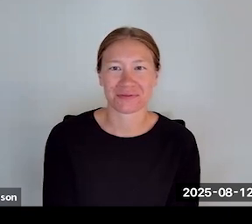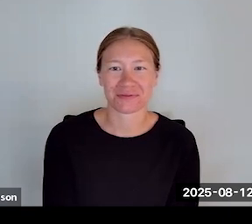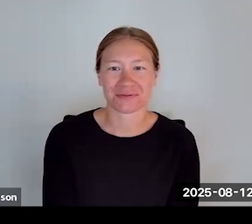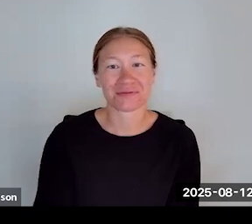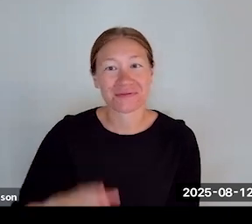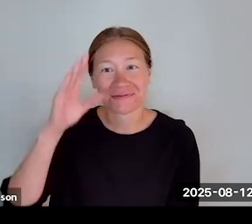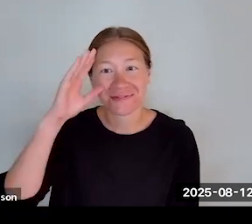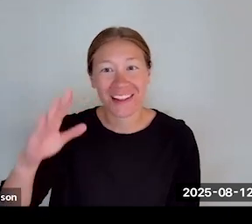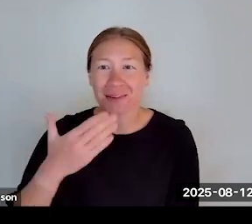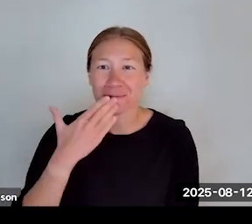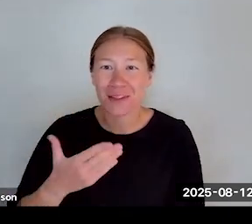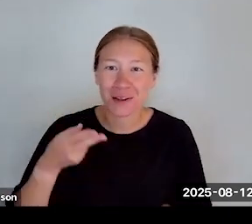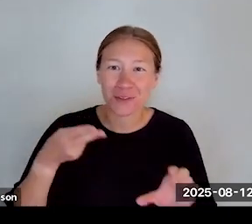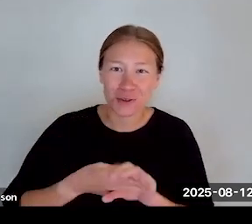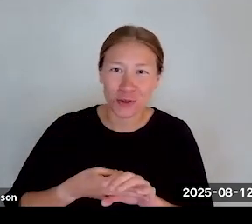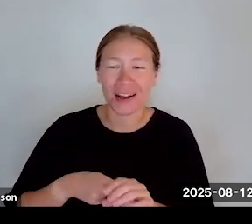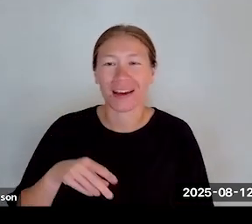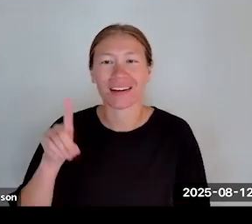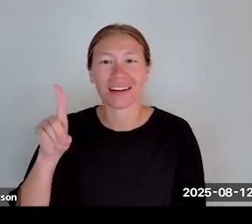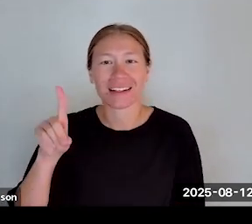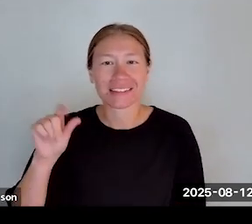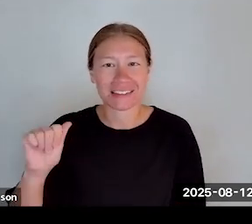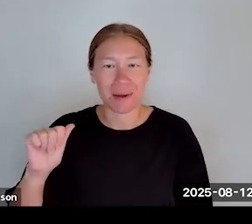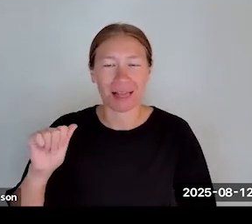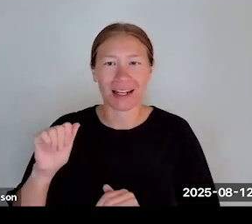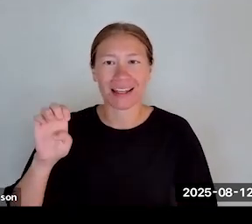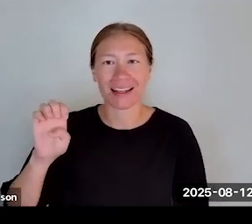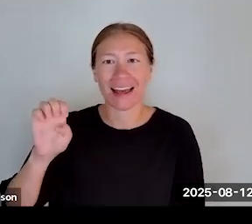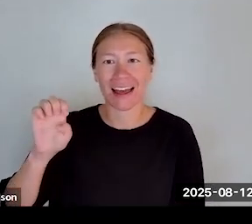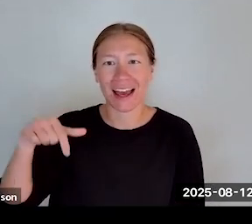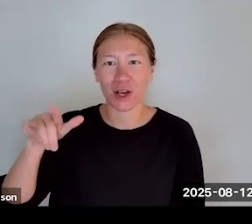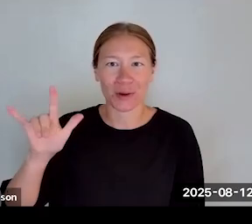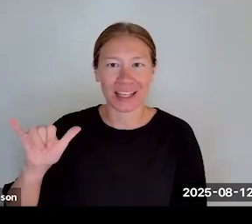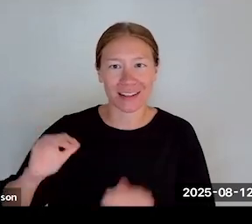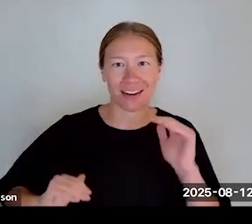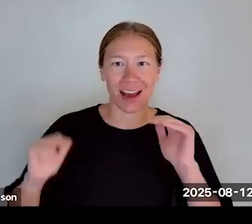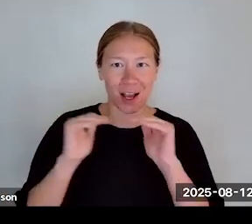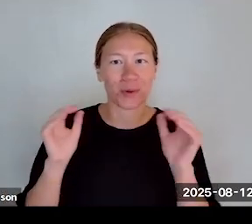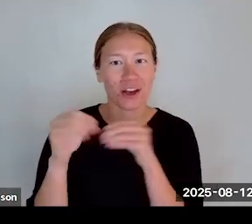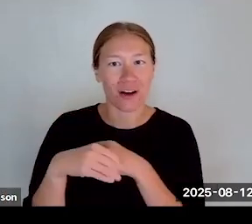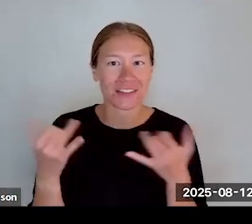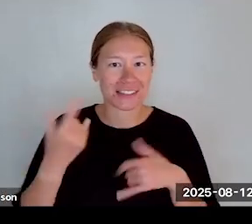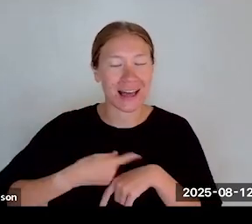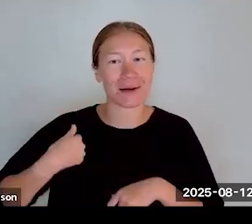Hello, and thank you for joining the Disability Equity Office today. I am Erin Metz, a Senior Accessibility Specialist,